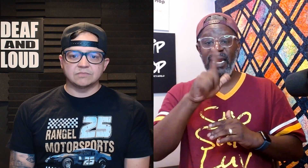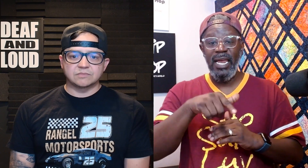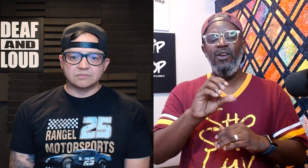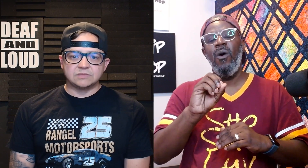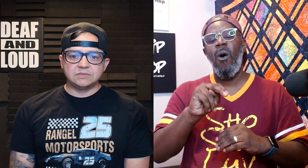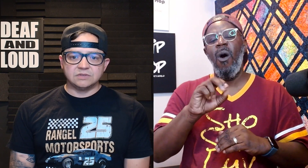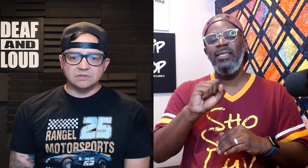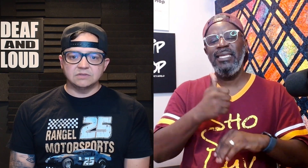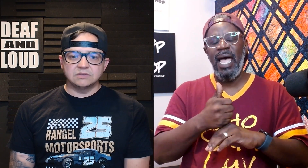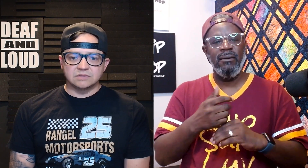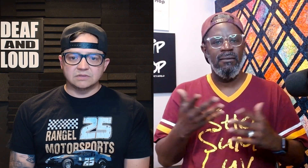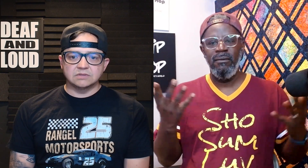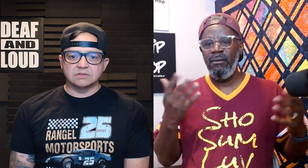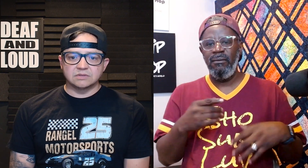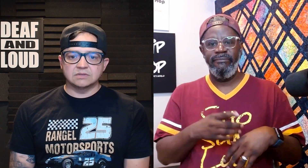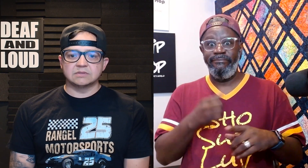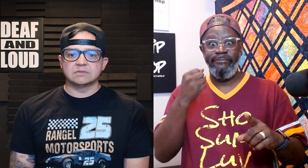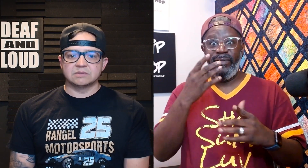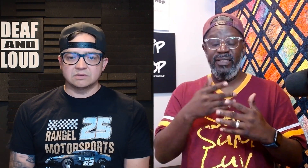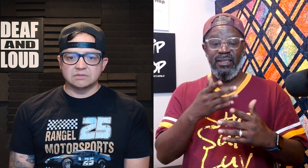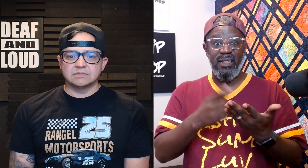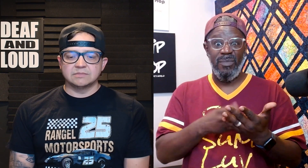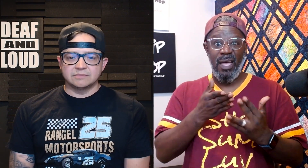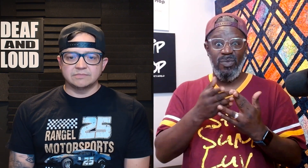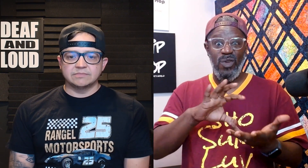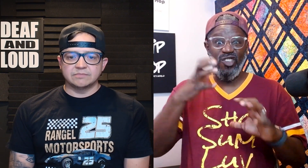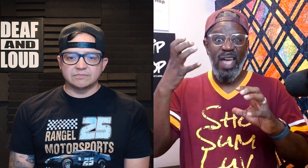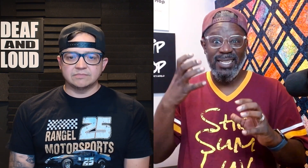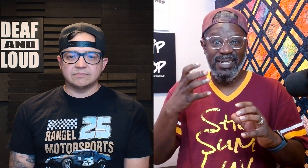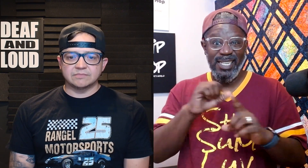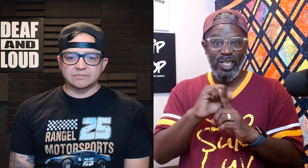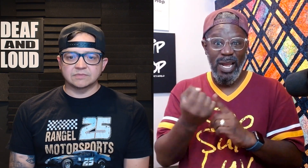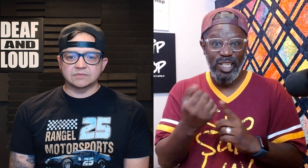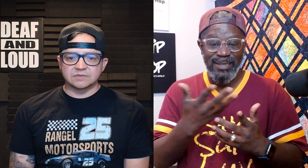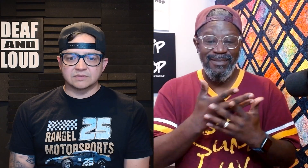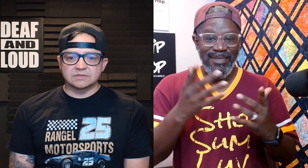it later, onset, sometimes with tragic situations.